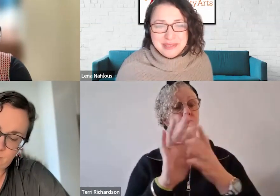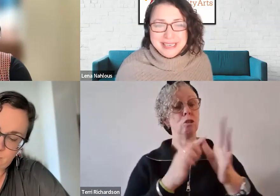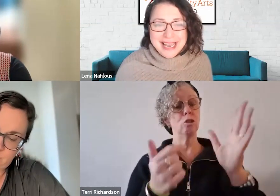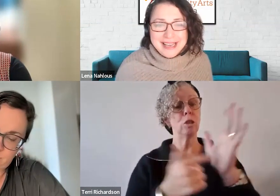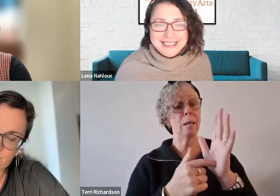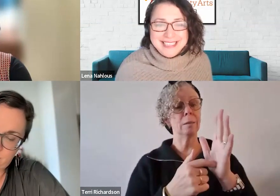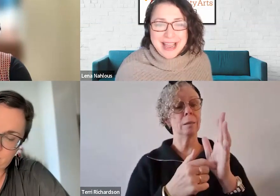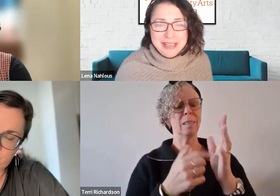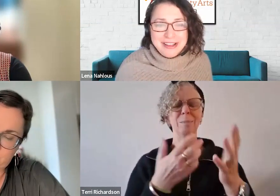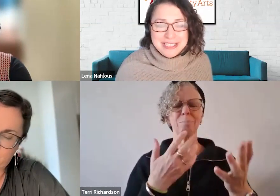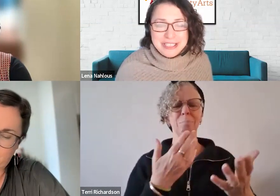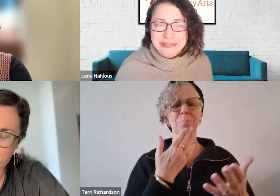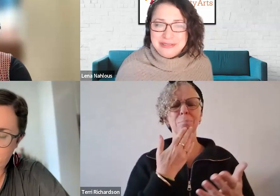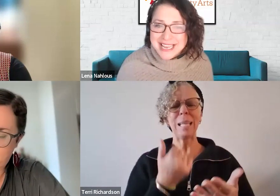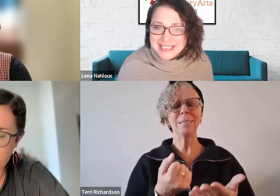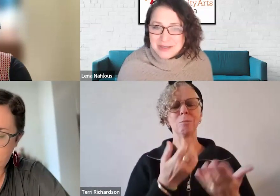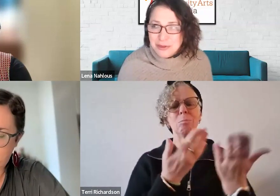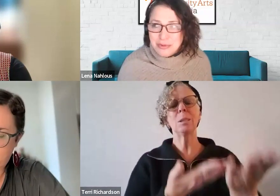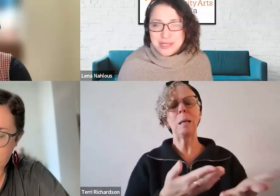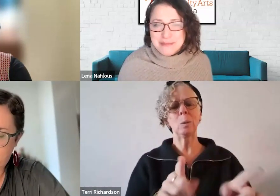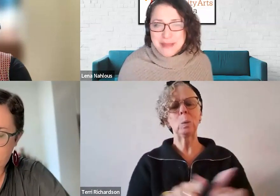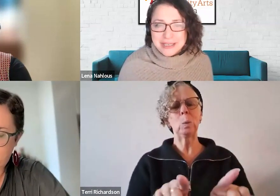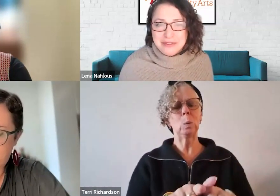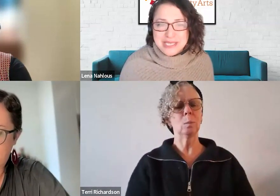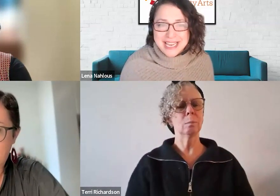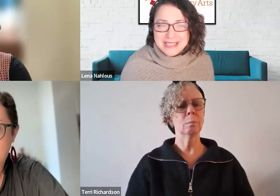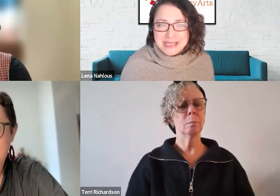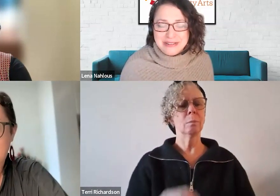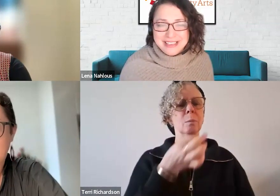Now I'd like to say just a few words about Diversity Arts Australia,